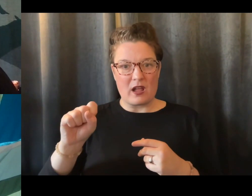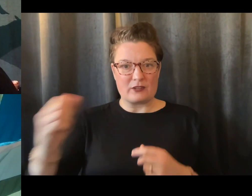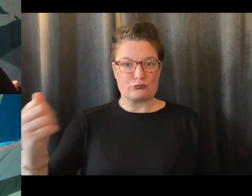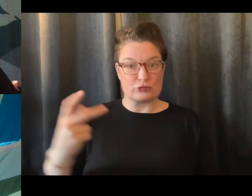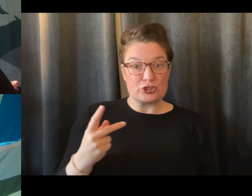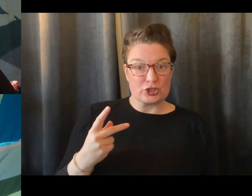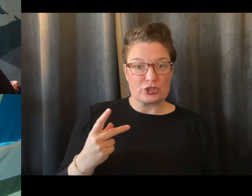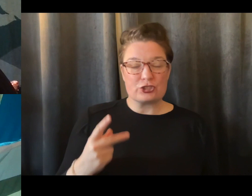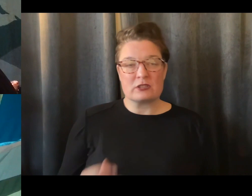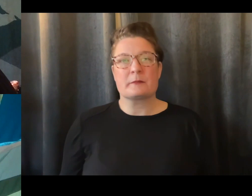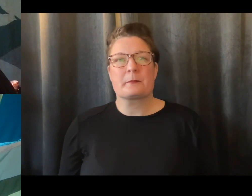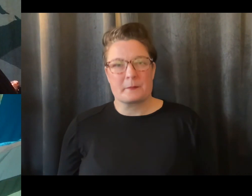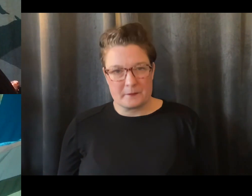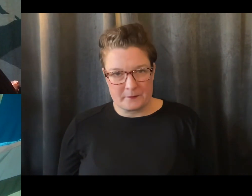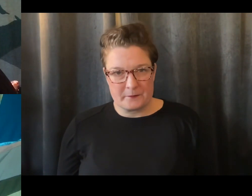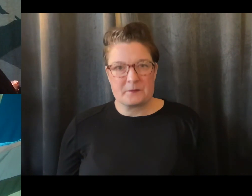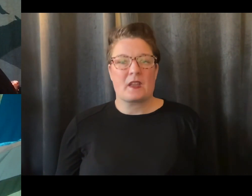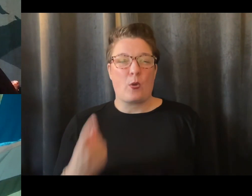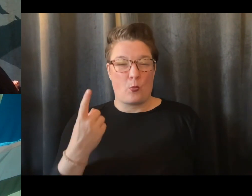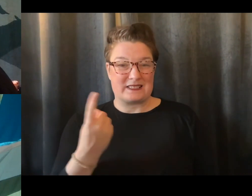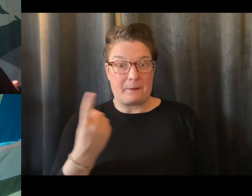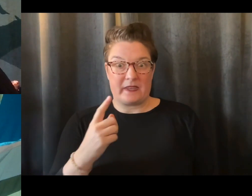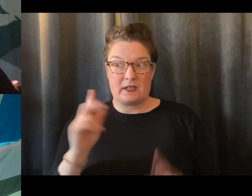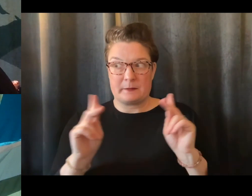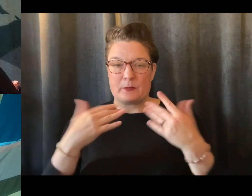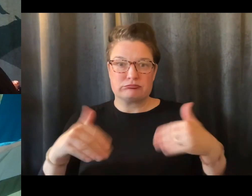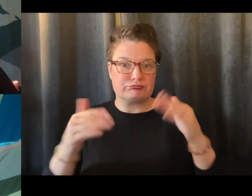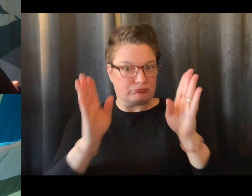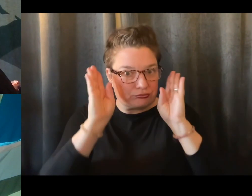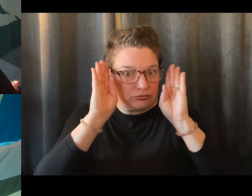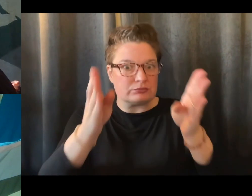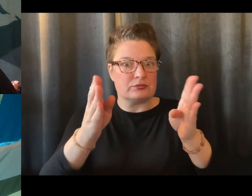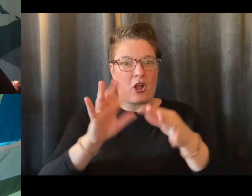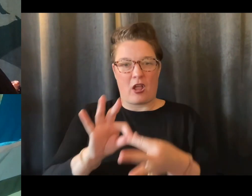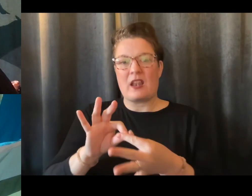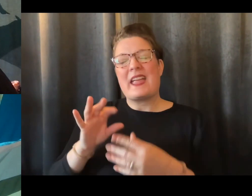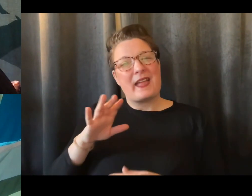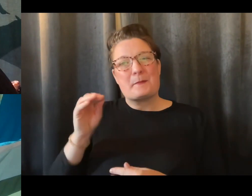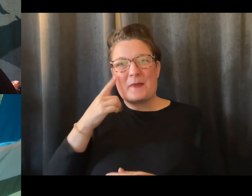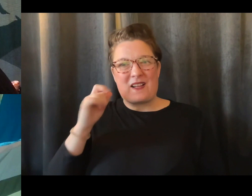in light of Tisha B'Av and these public communal grief rituals, there was a Orca